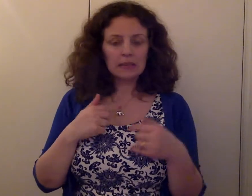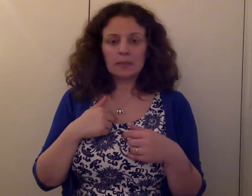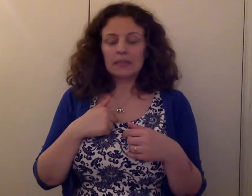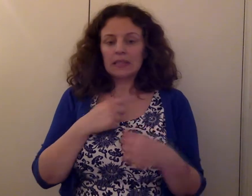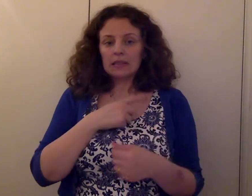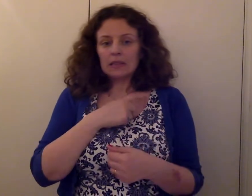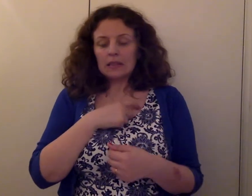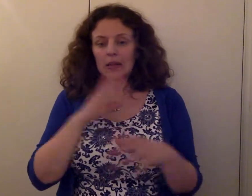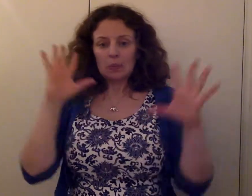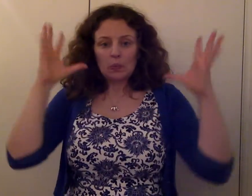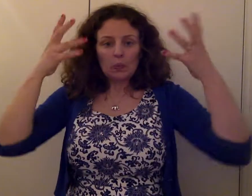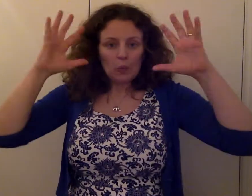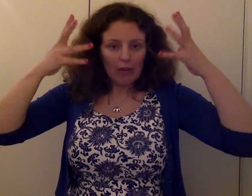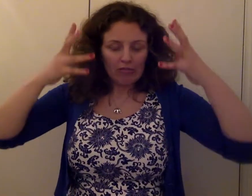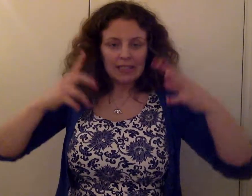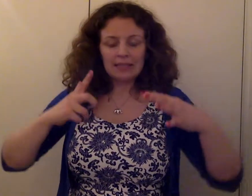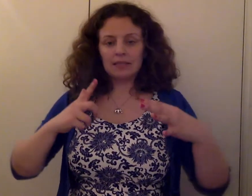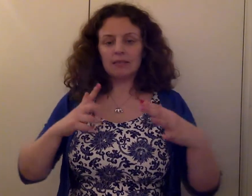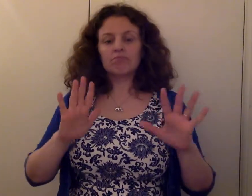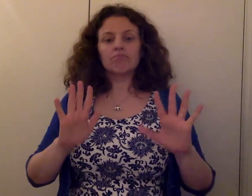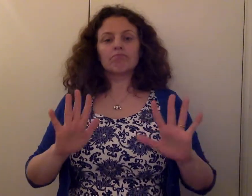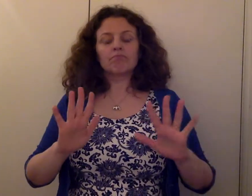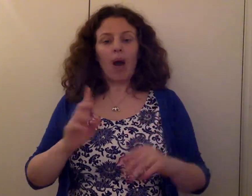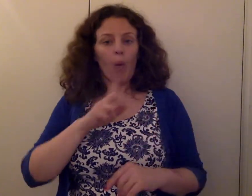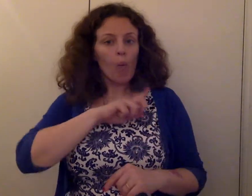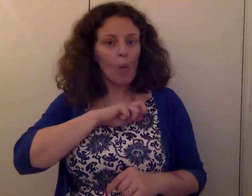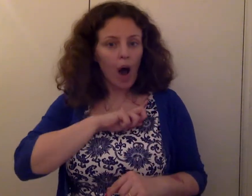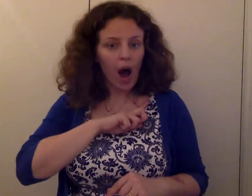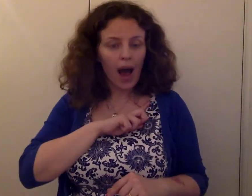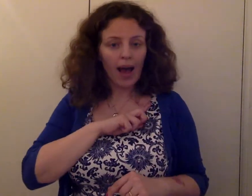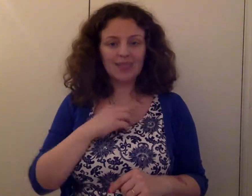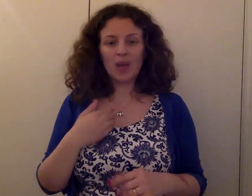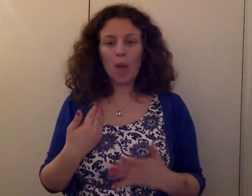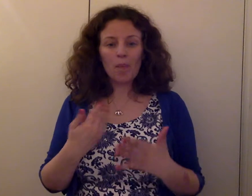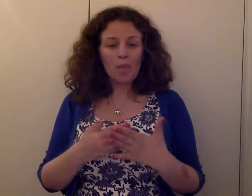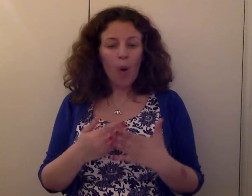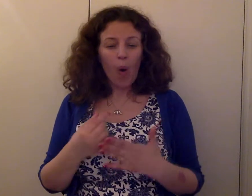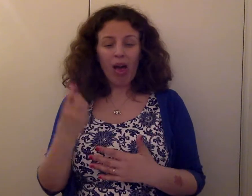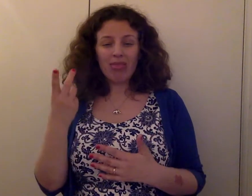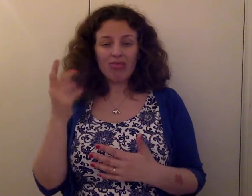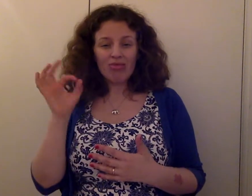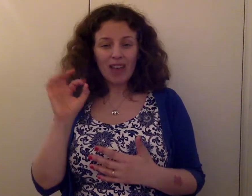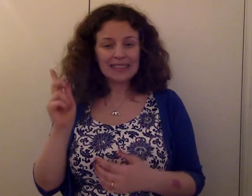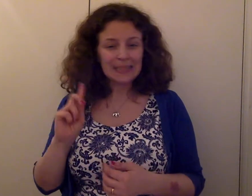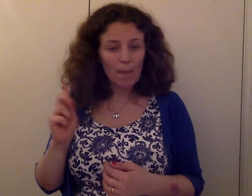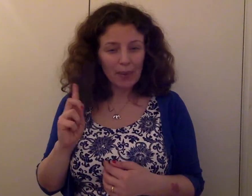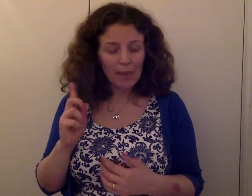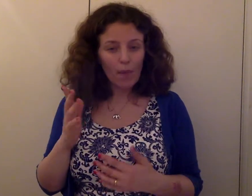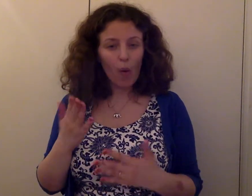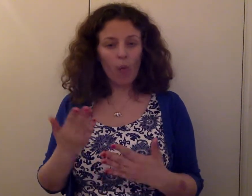I was nervous and worried, Why, more than 30 people